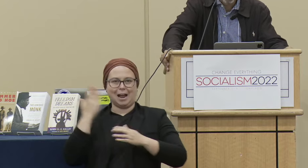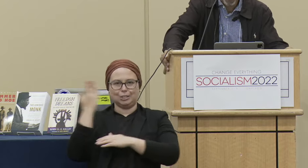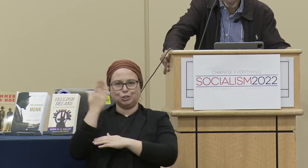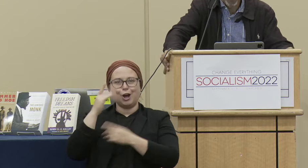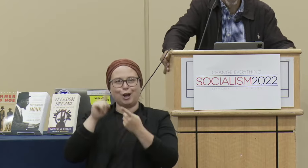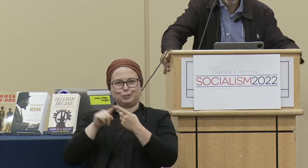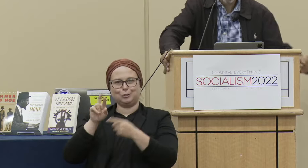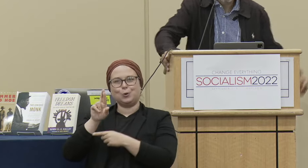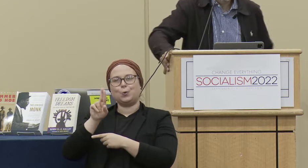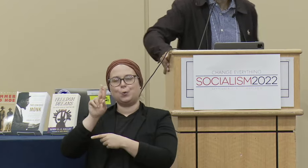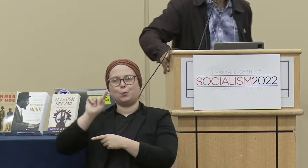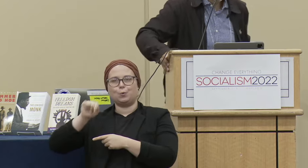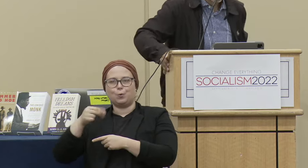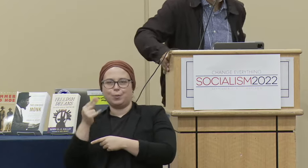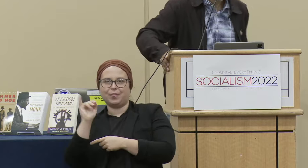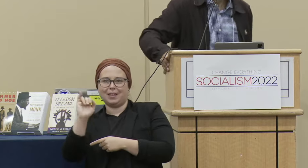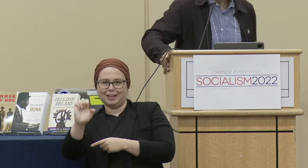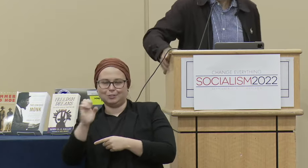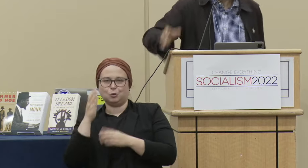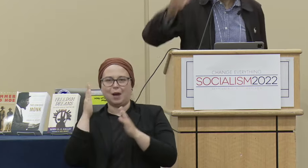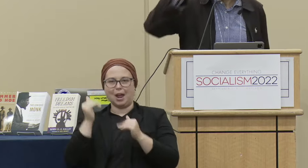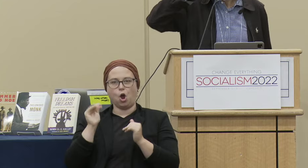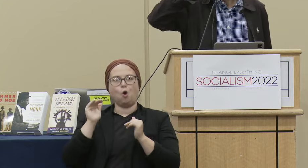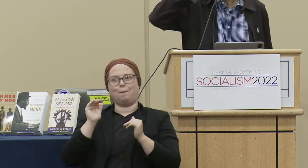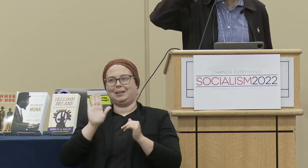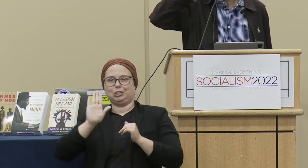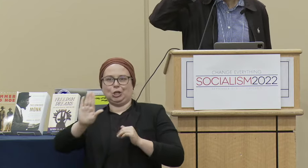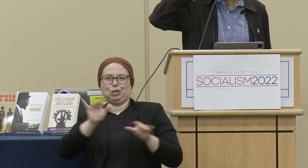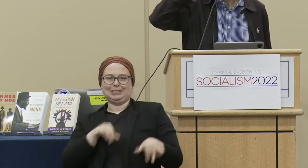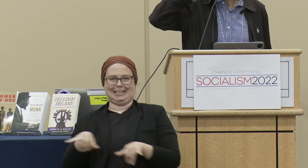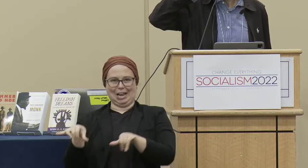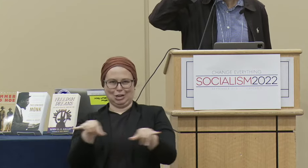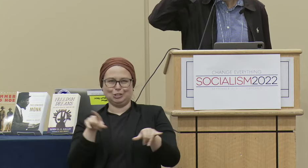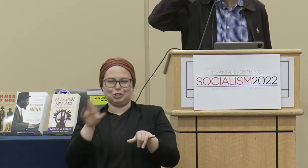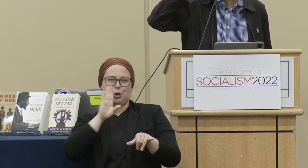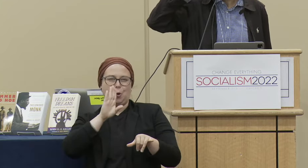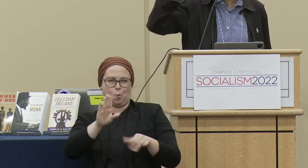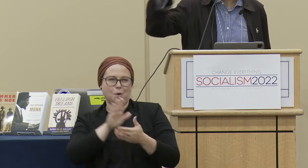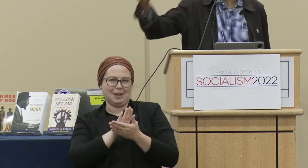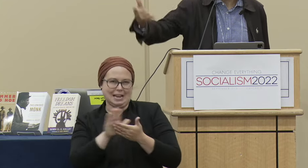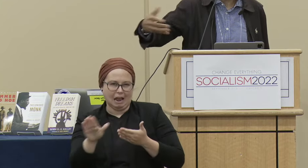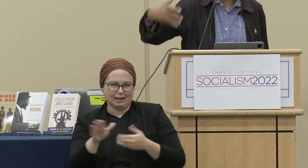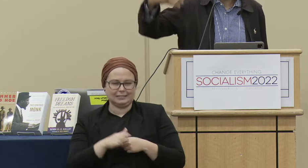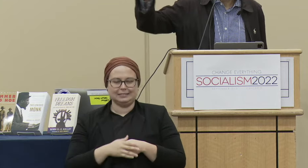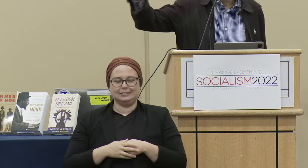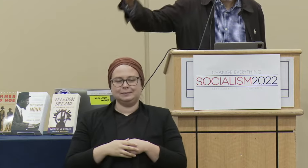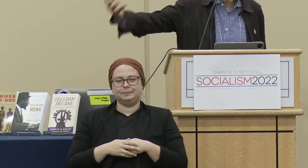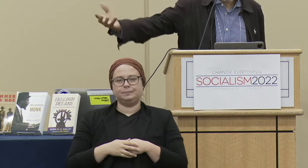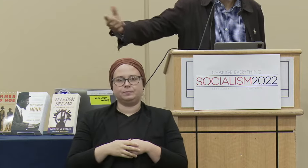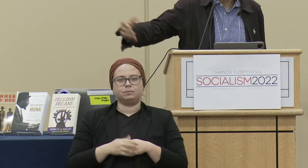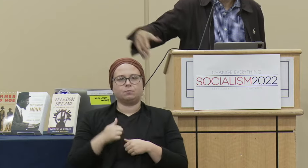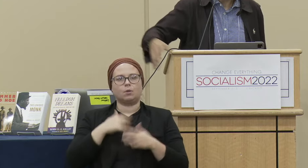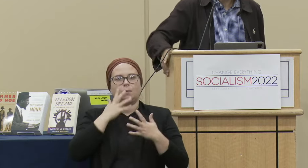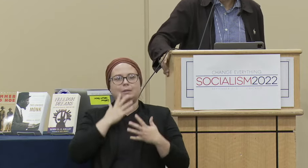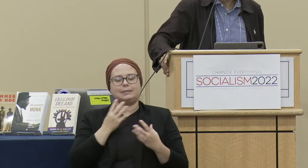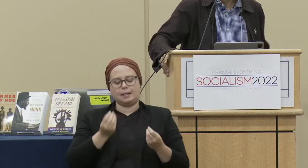And, hopefully, it's up to her standards . Even if it's not up to her standards, you know, she'll be